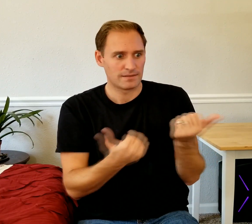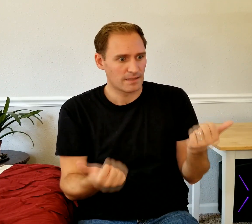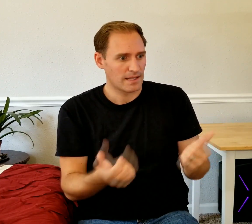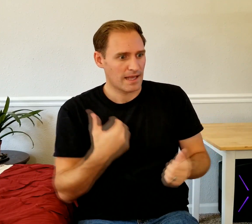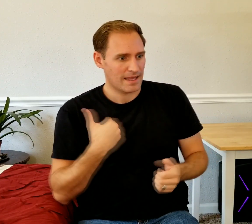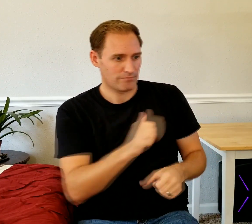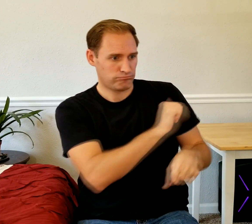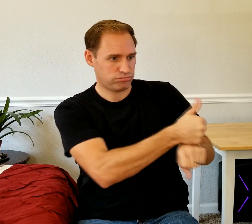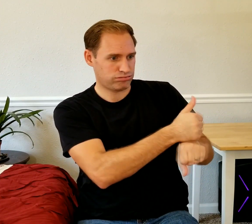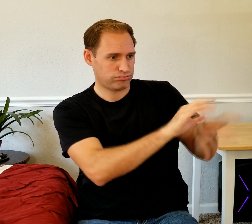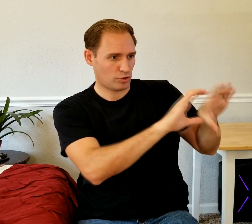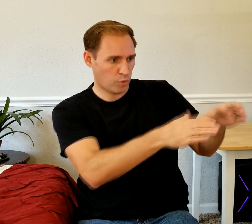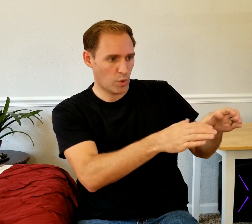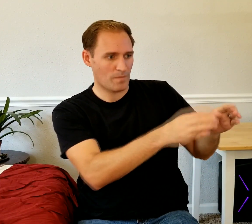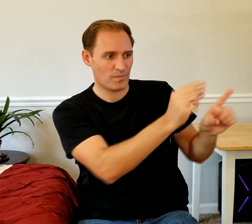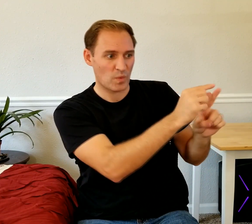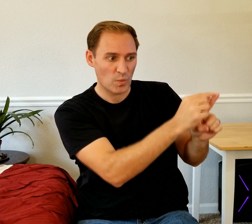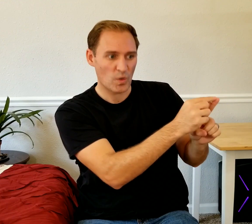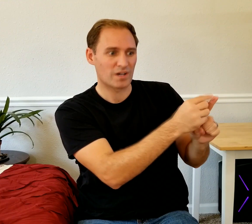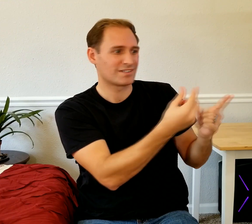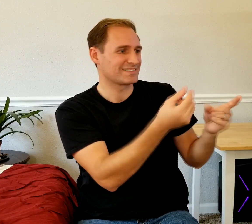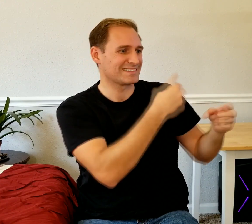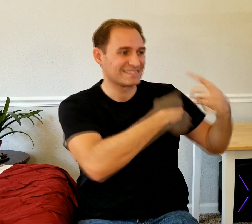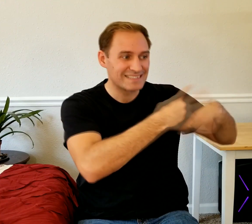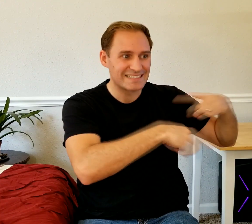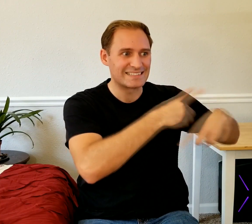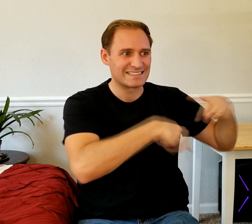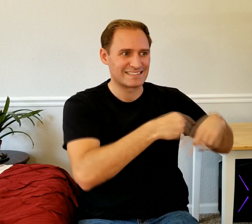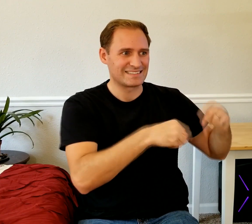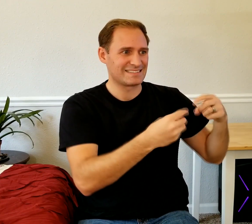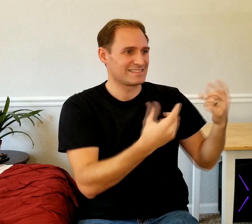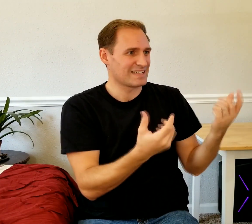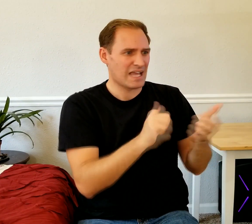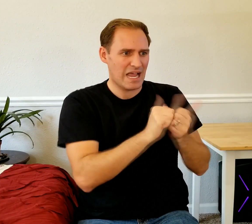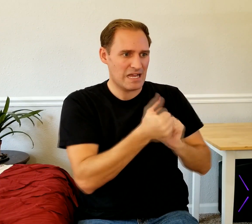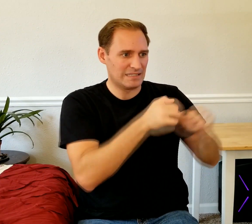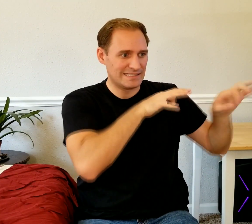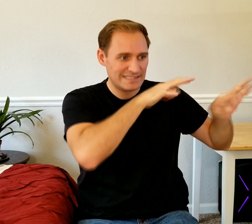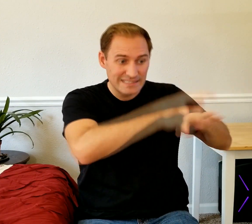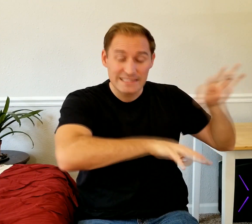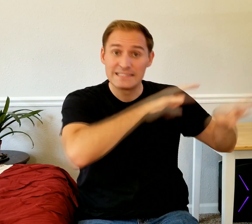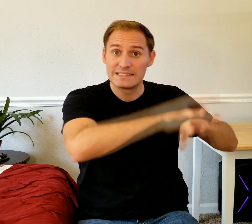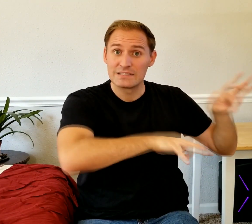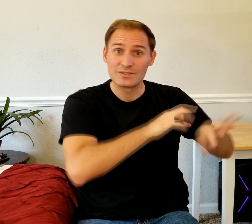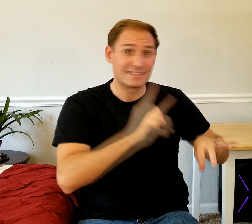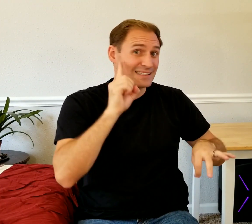their own set of vocabulary and structure on how to explain that to a